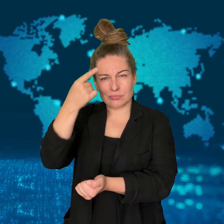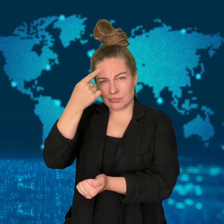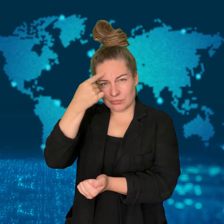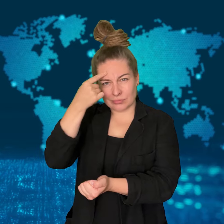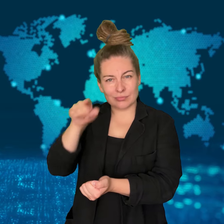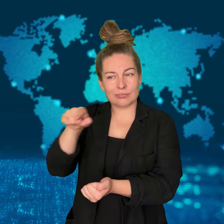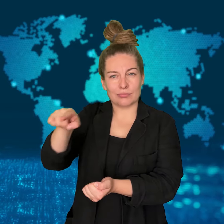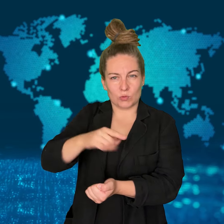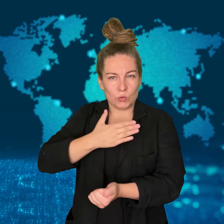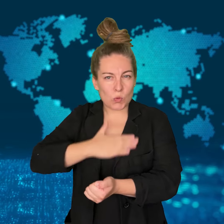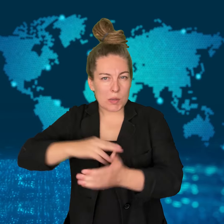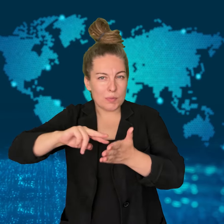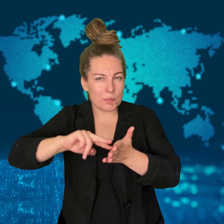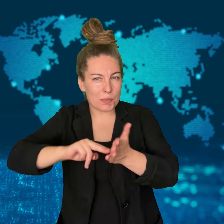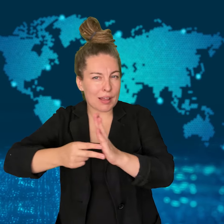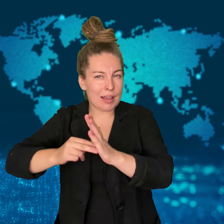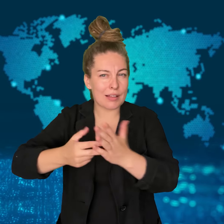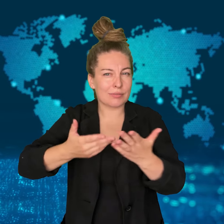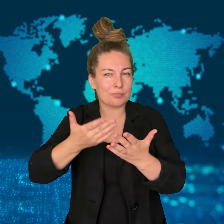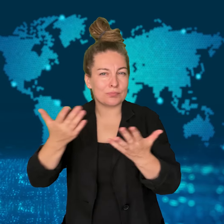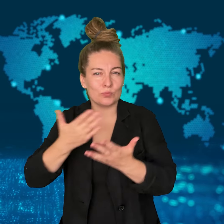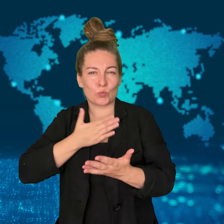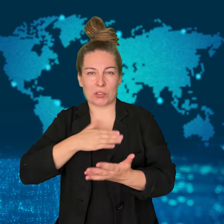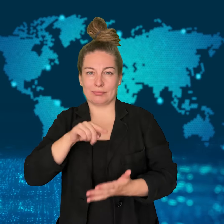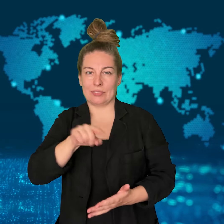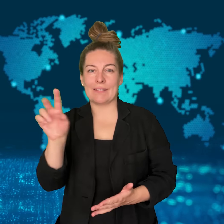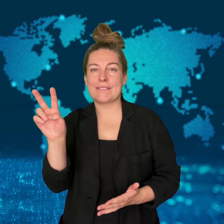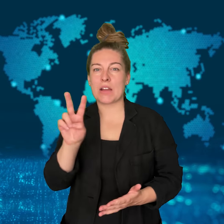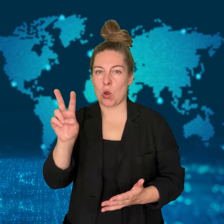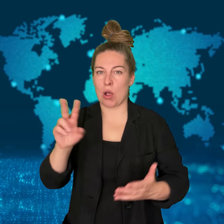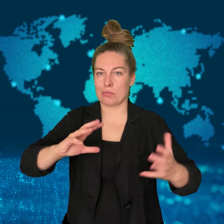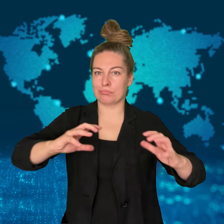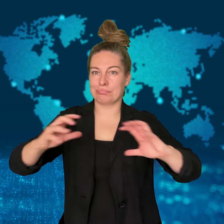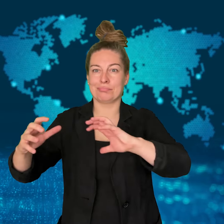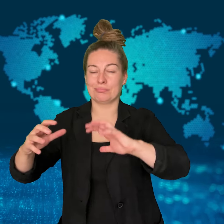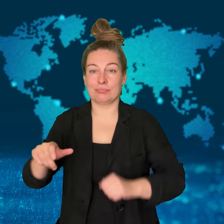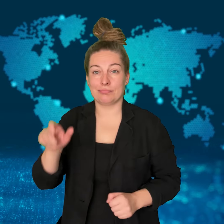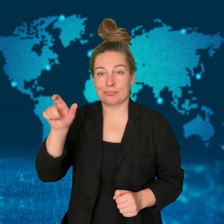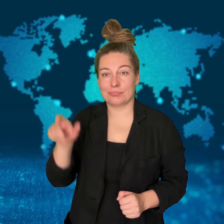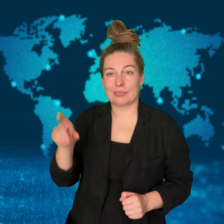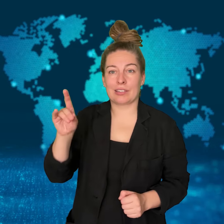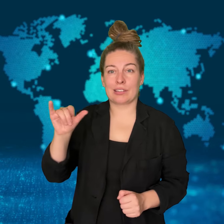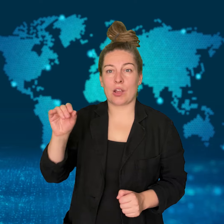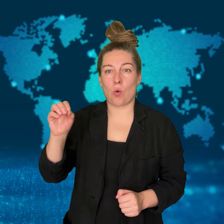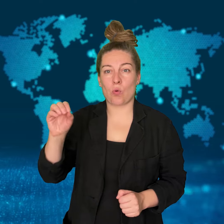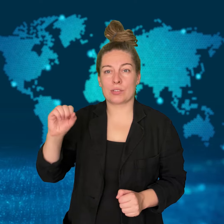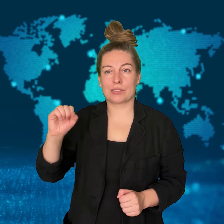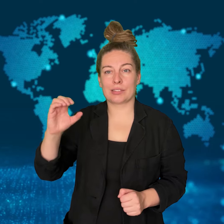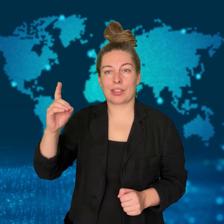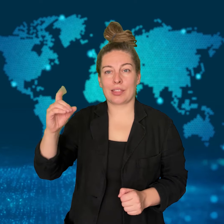their role in a recent plan to "destabilize their country.